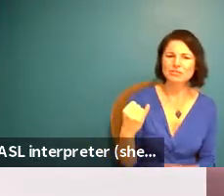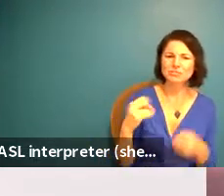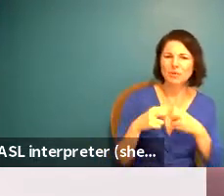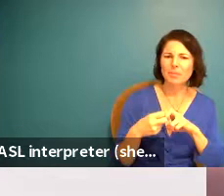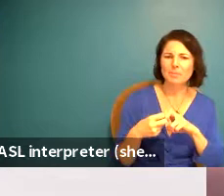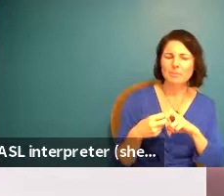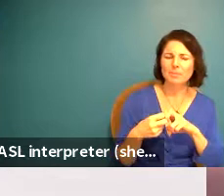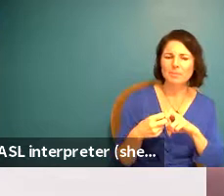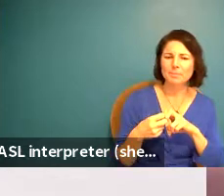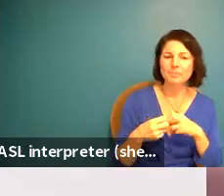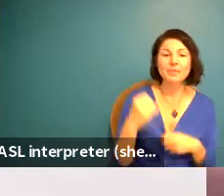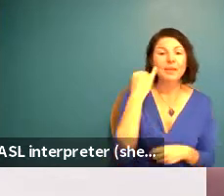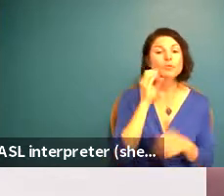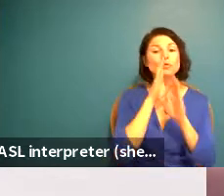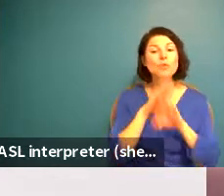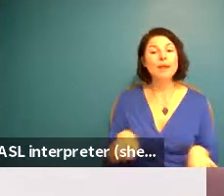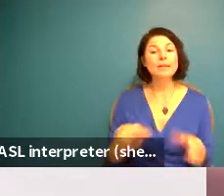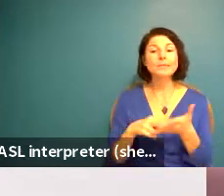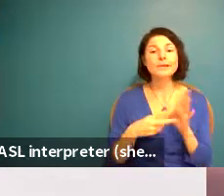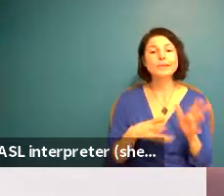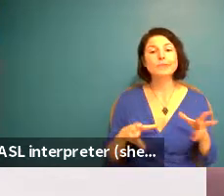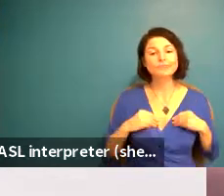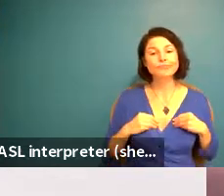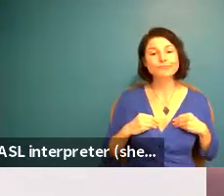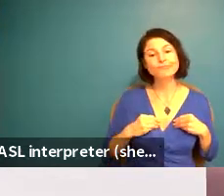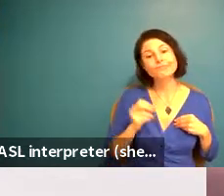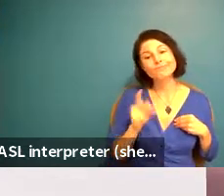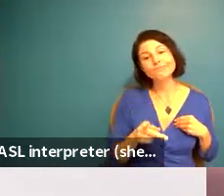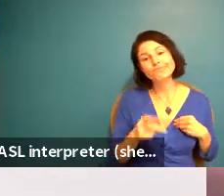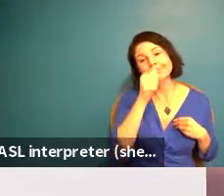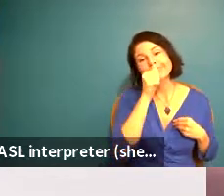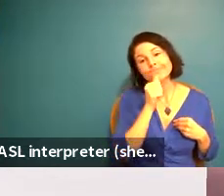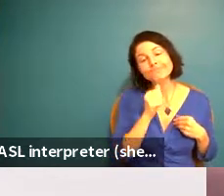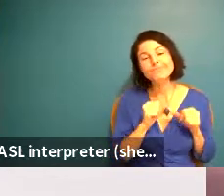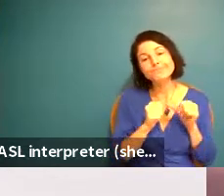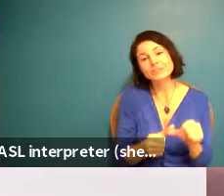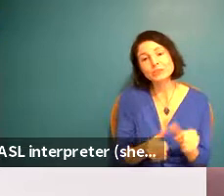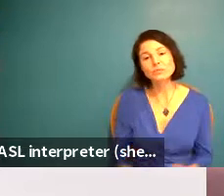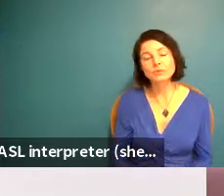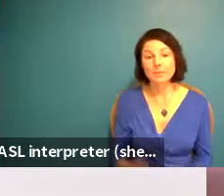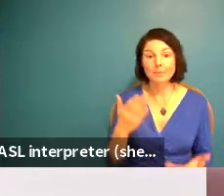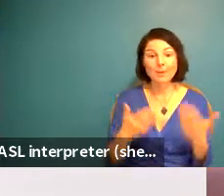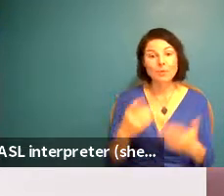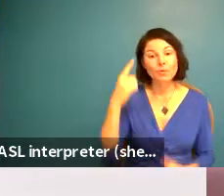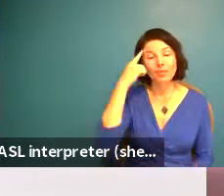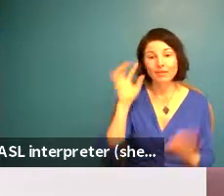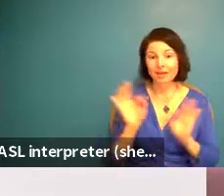when you are just silent, you're just letting it happen. And you're, you may not intend to, but it comes off as though you were